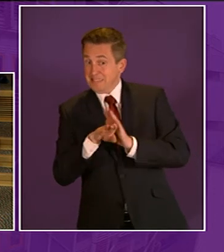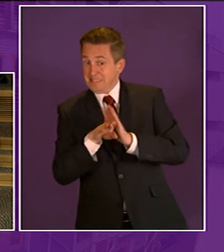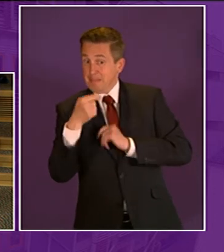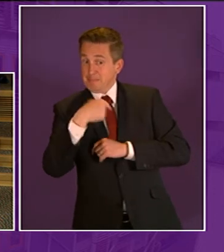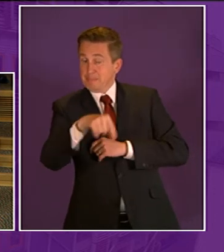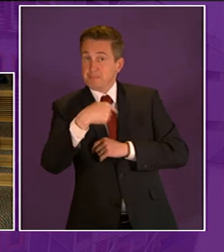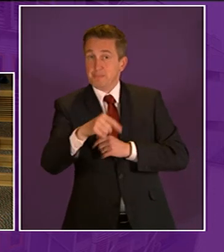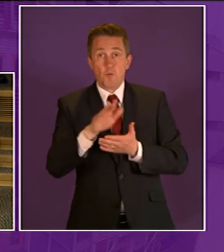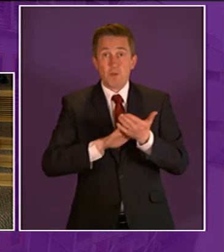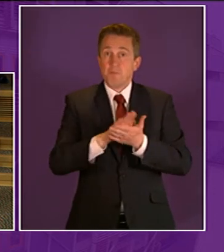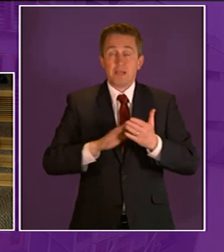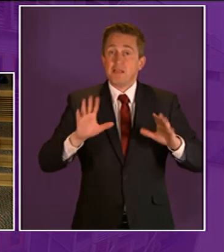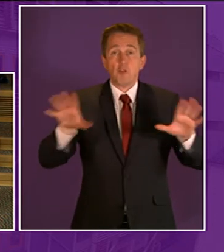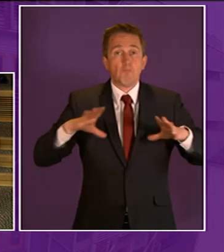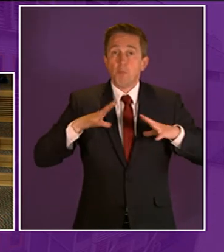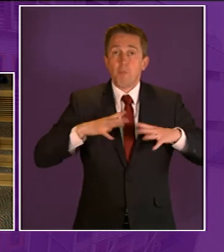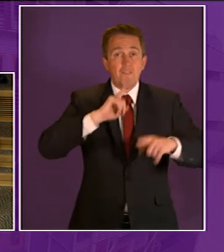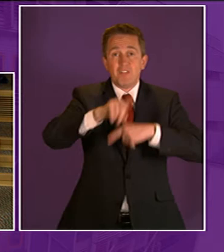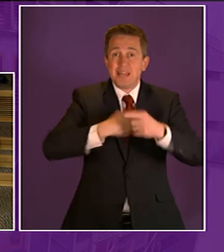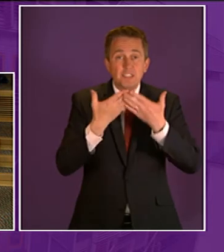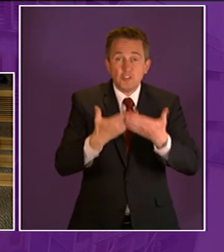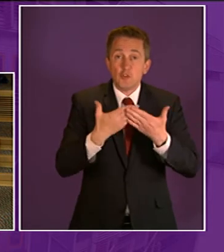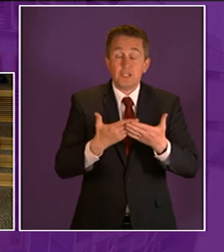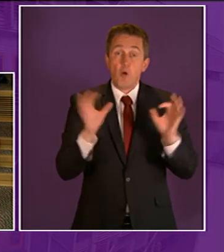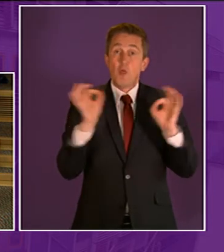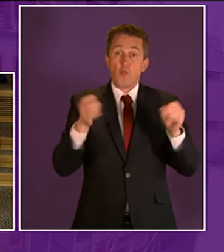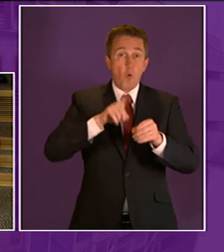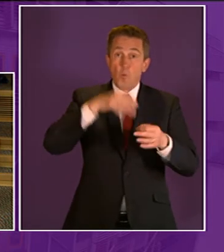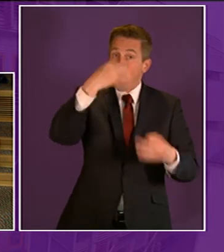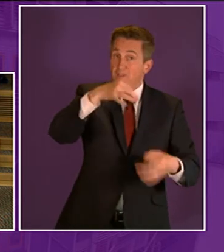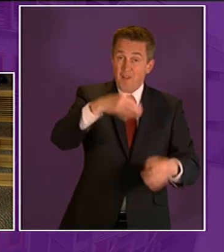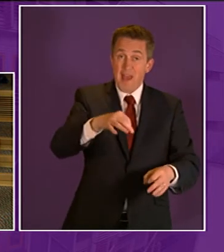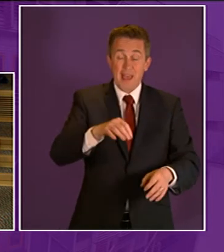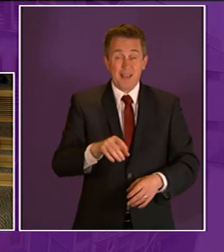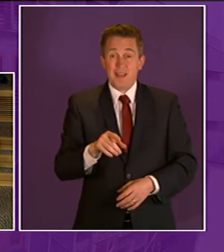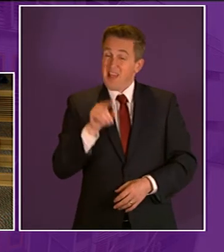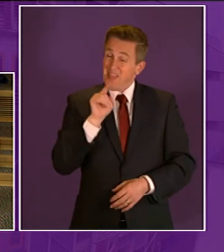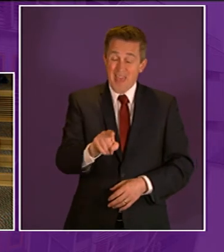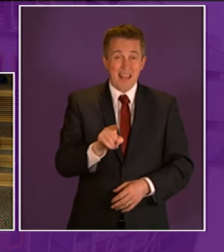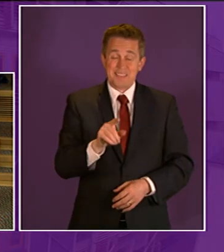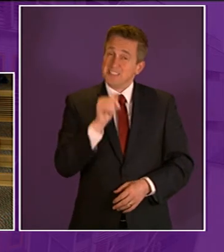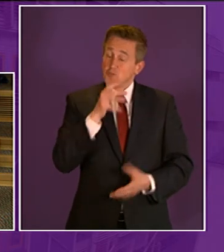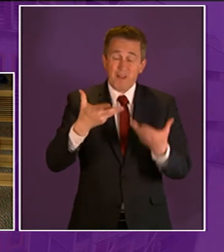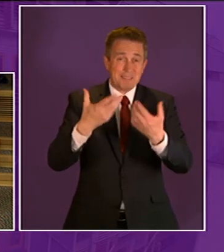to future years’ study or indeed to qualify. That is not acceptable.